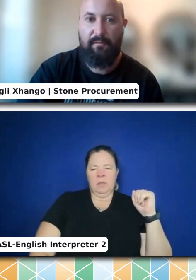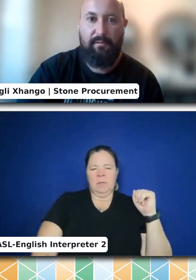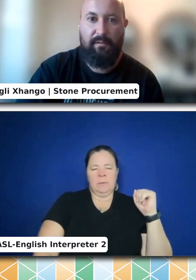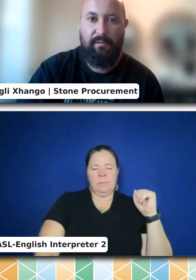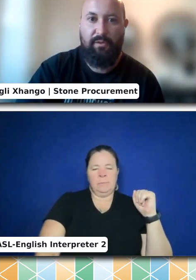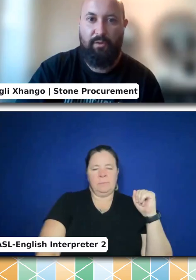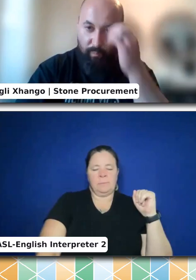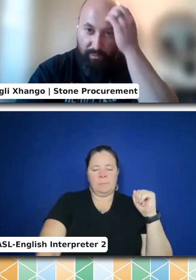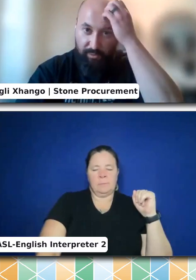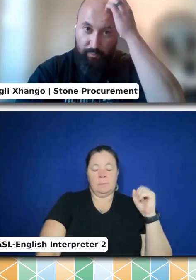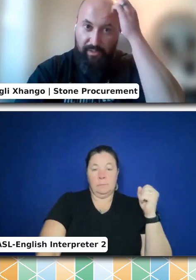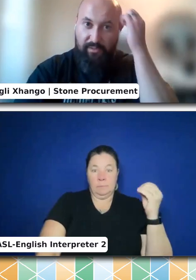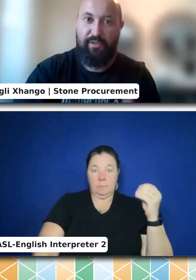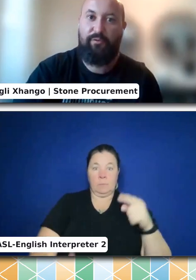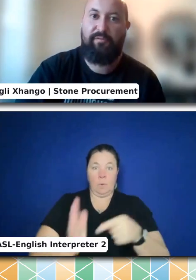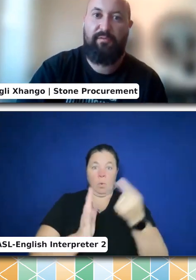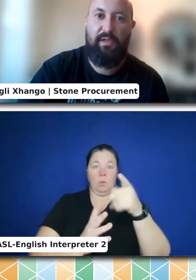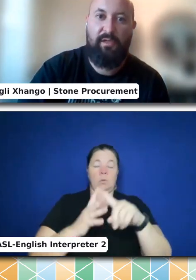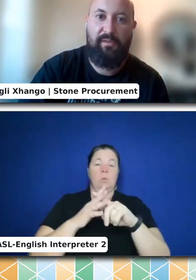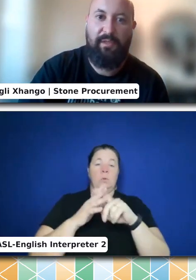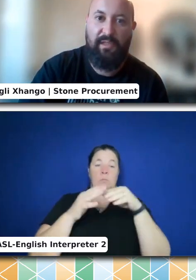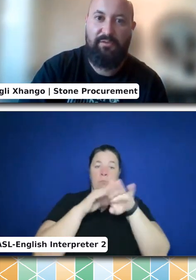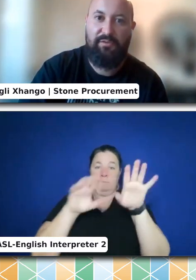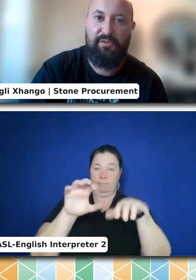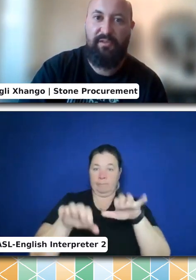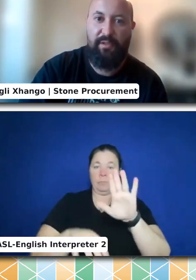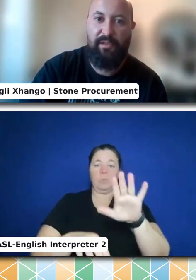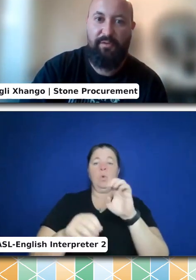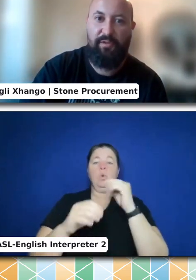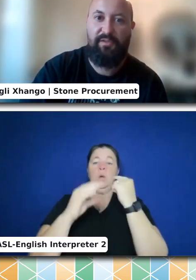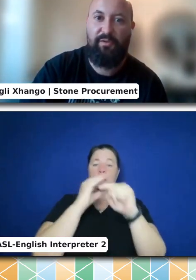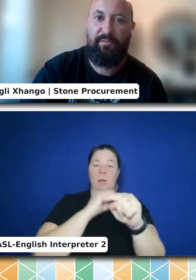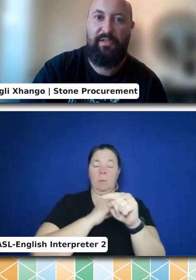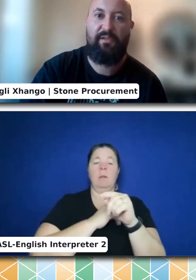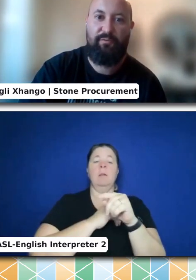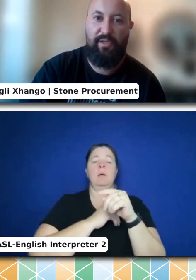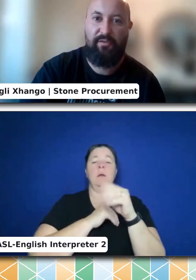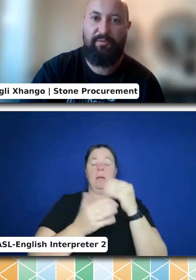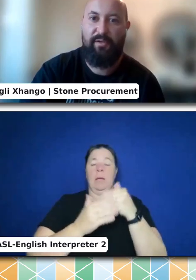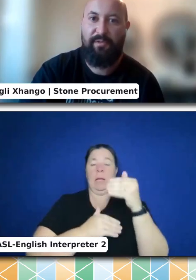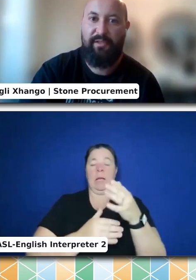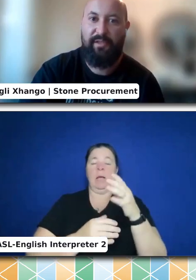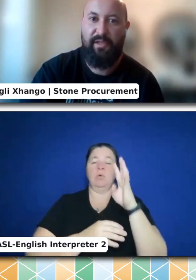So, once you enter in your email address, the next part into it is going to be creating a free company account.